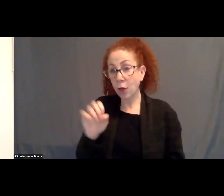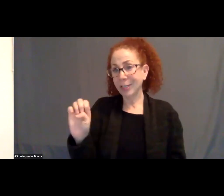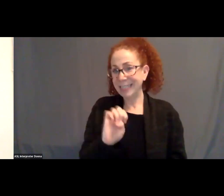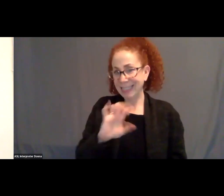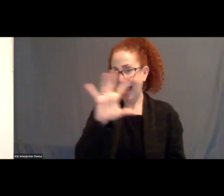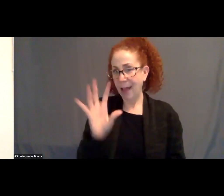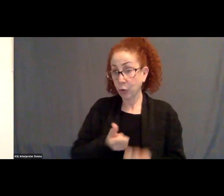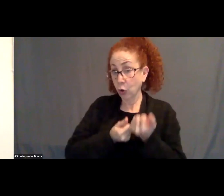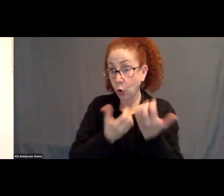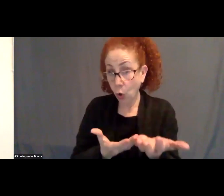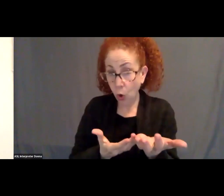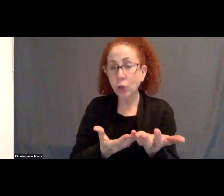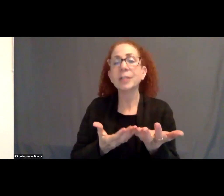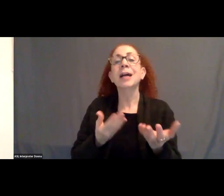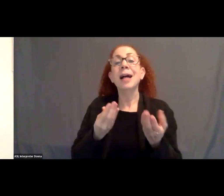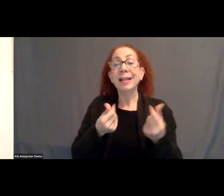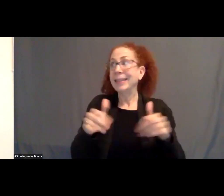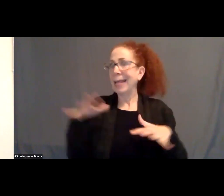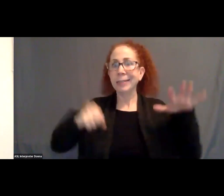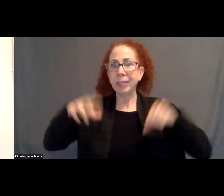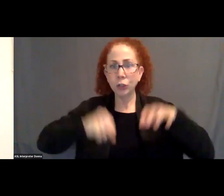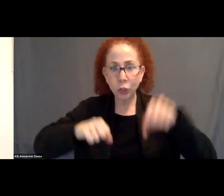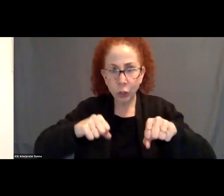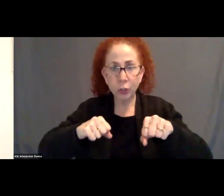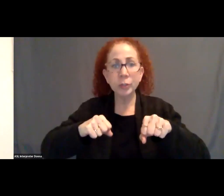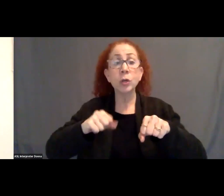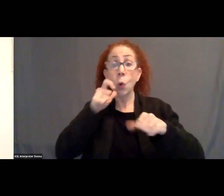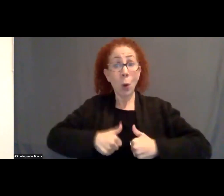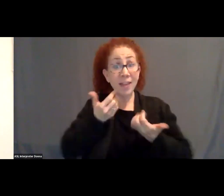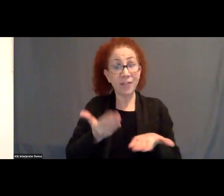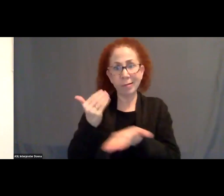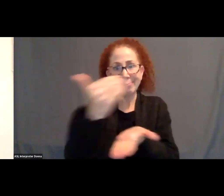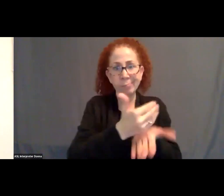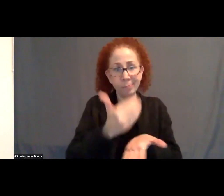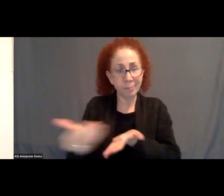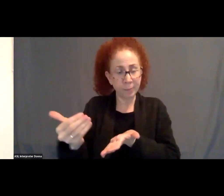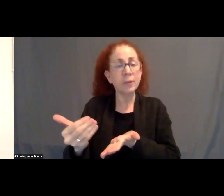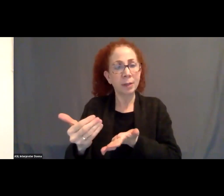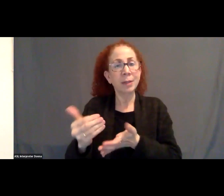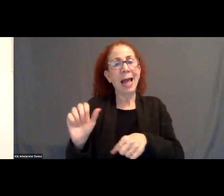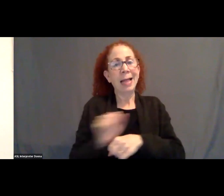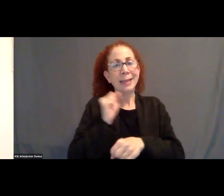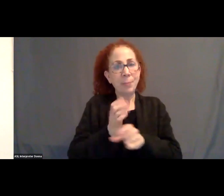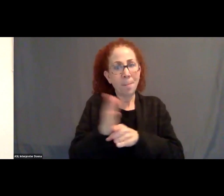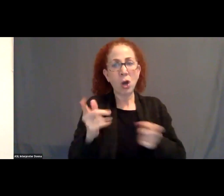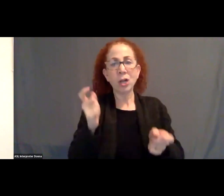with it land seizures, population displacement, and labor market manipulations.